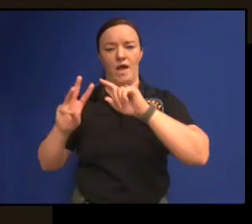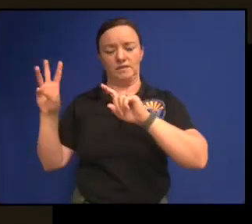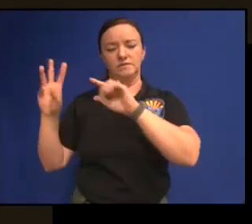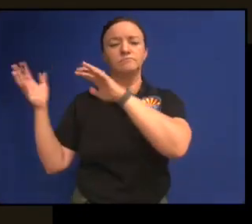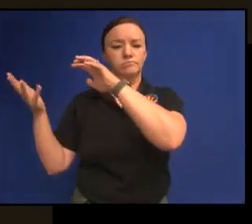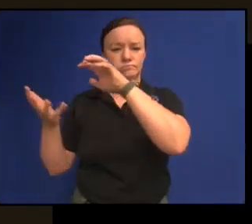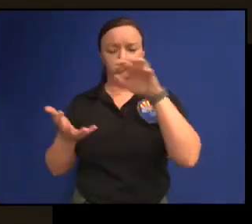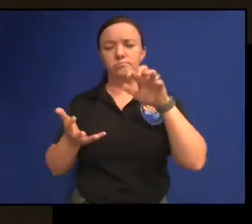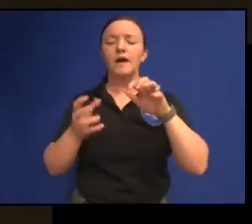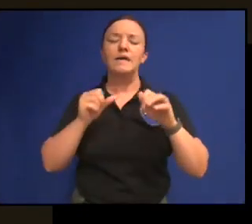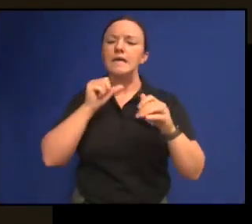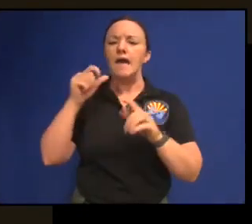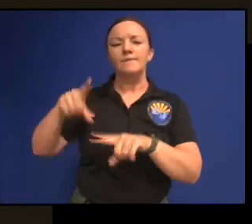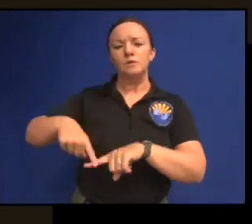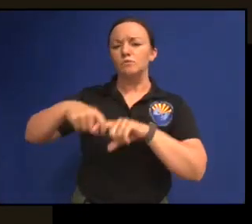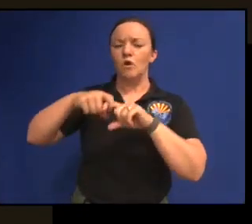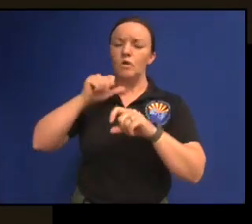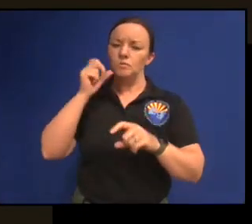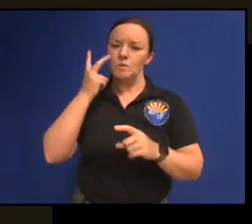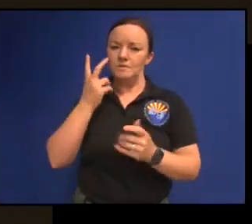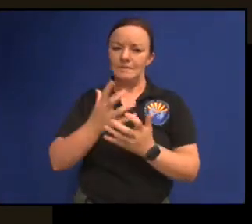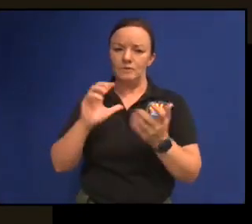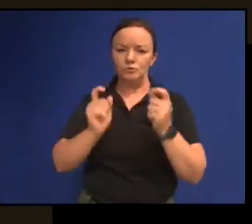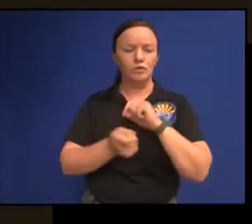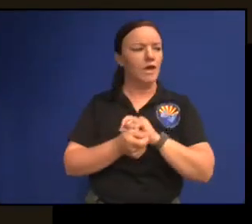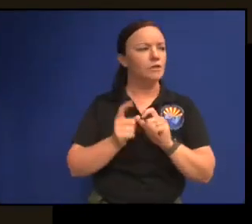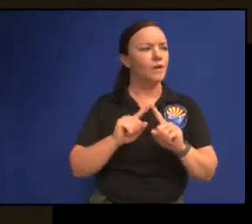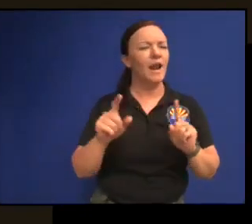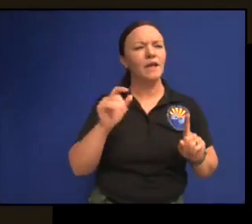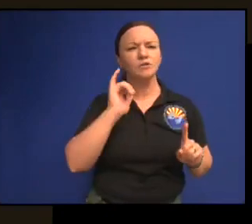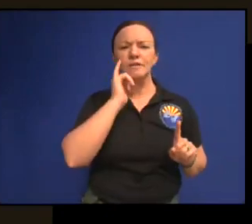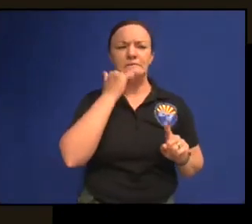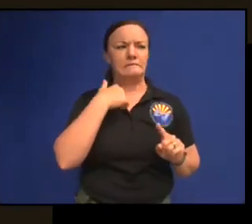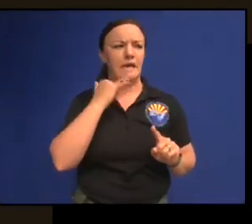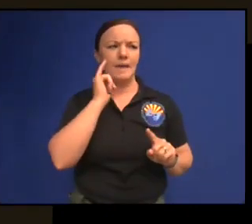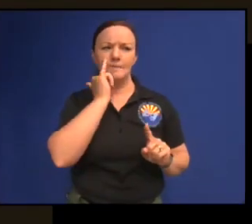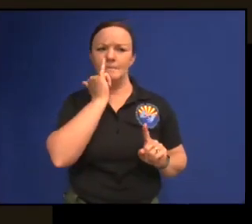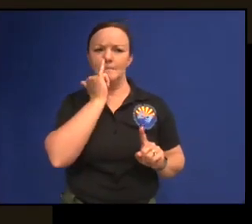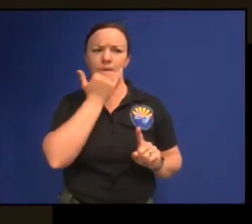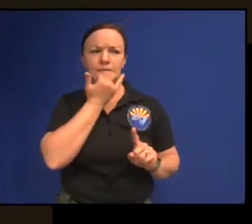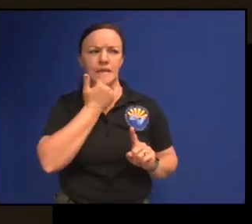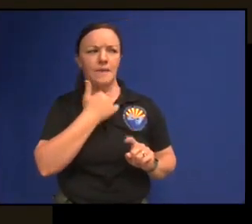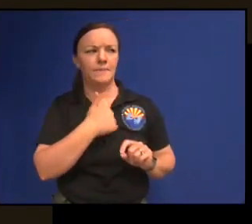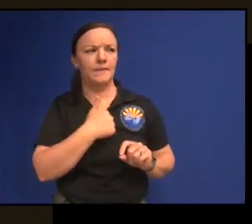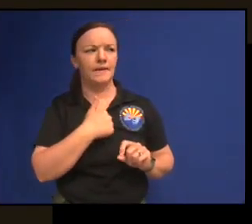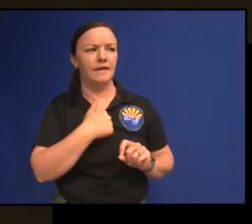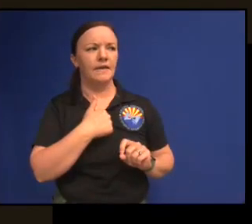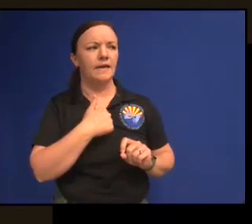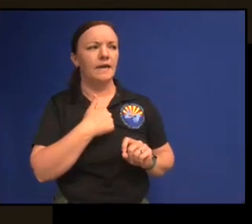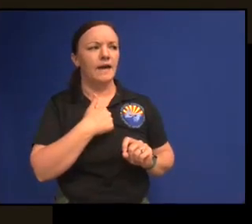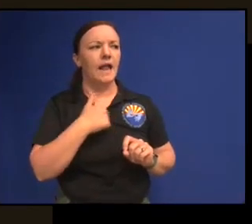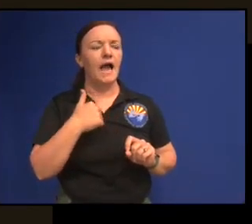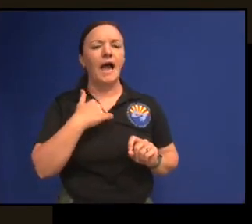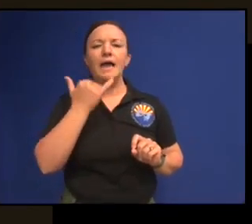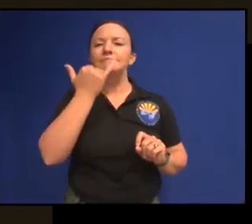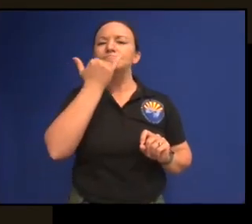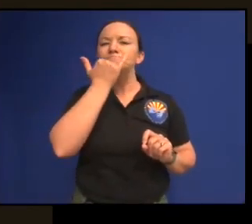KIND OF MESSED THIS UP. BECAUSE I PUT THE SAME MAP TWICE, BUT BELIEVE ME WHEN I SAY THAT TOMORROW LOOKS